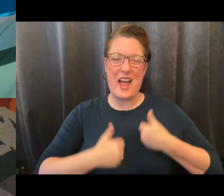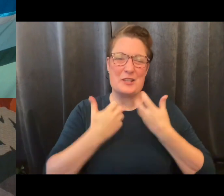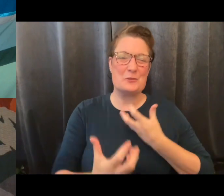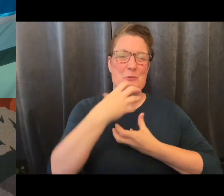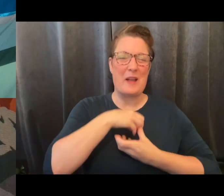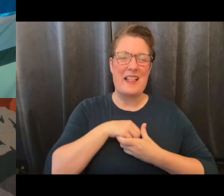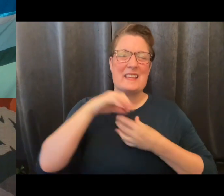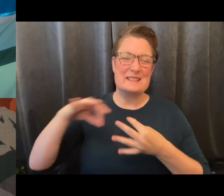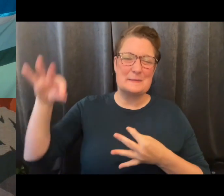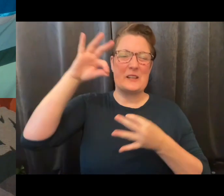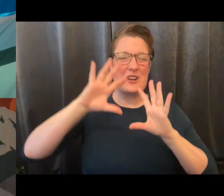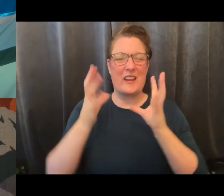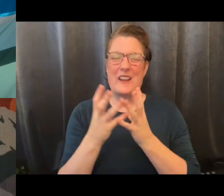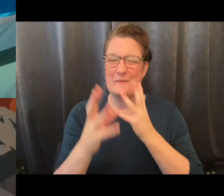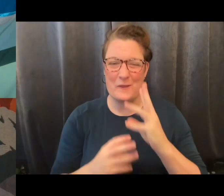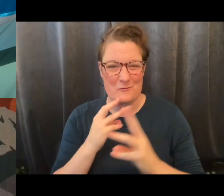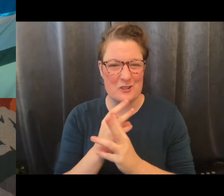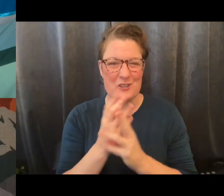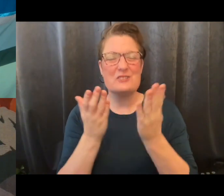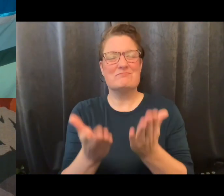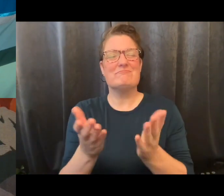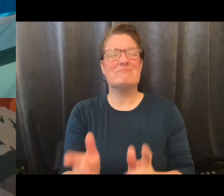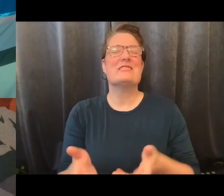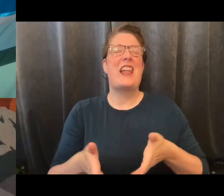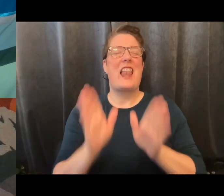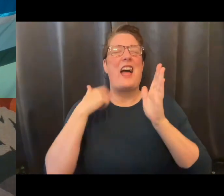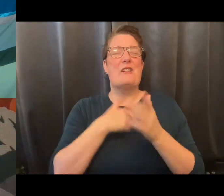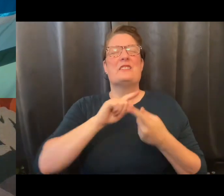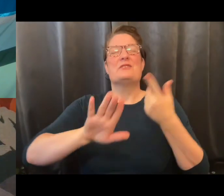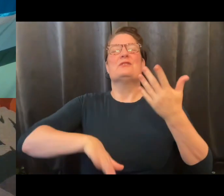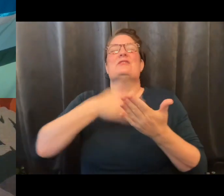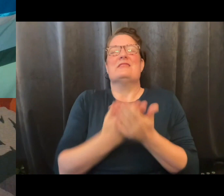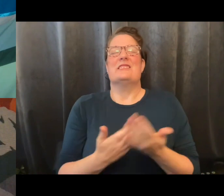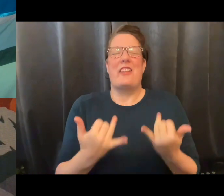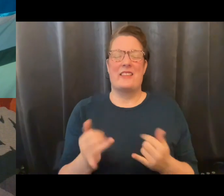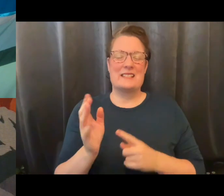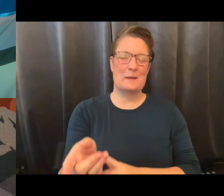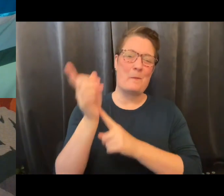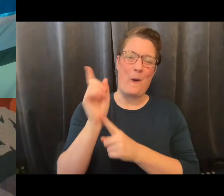world who has allowed us to get to this moment and get you a shofar.